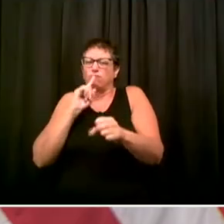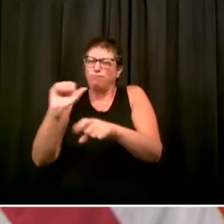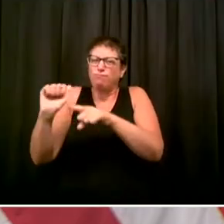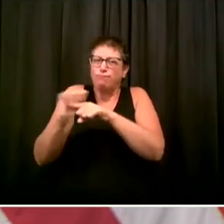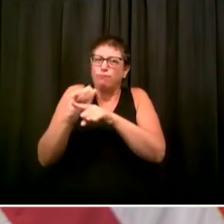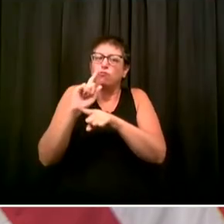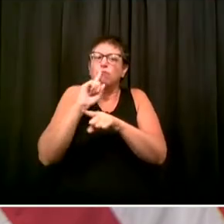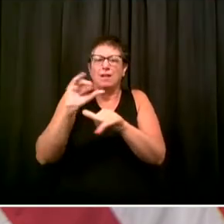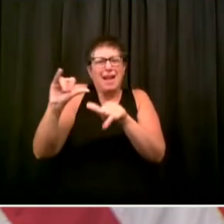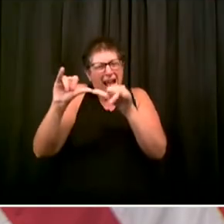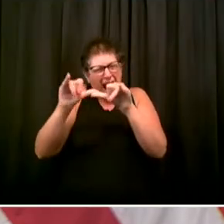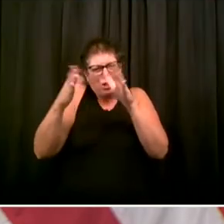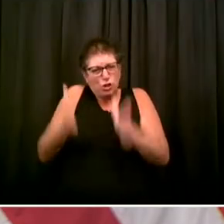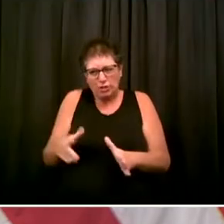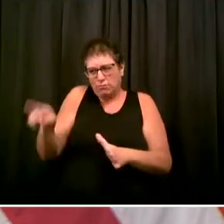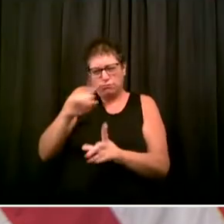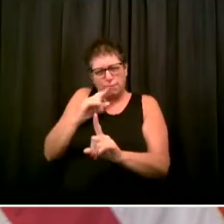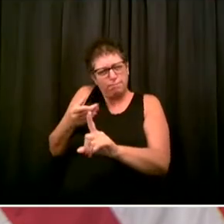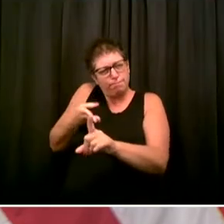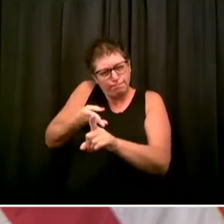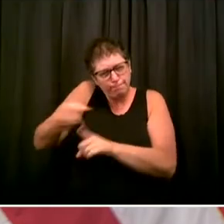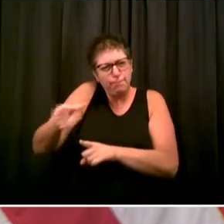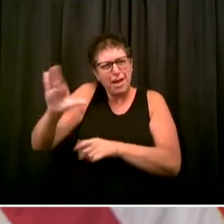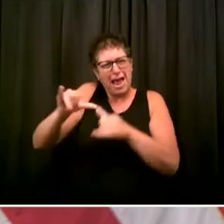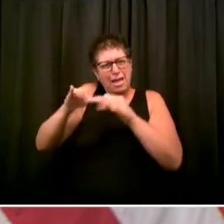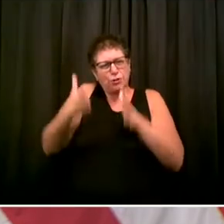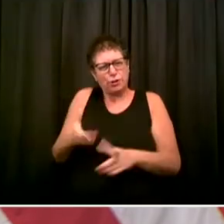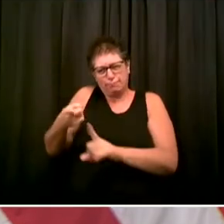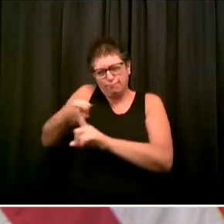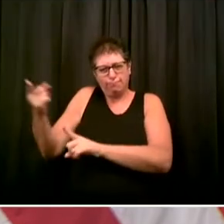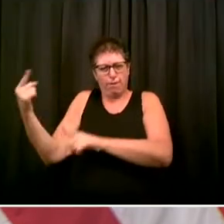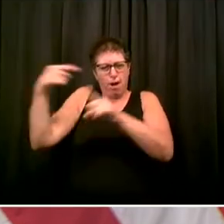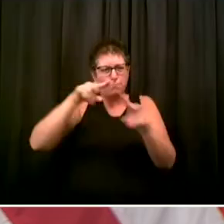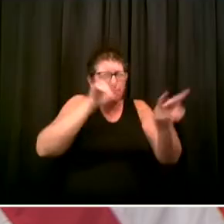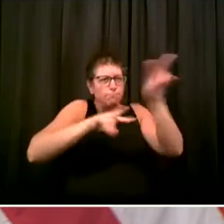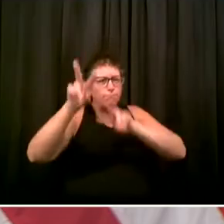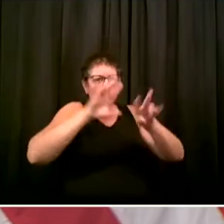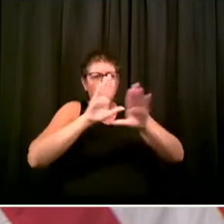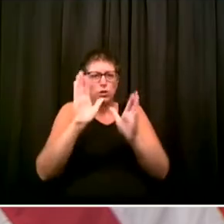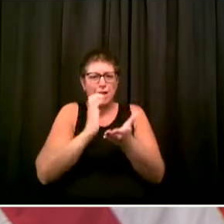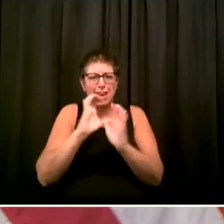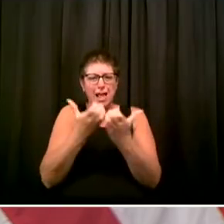ENGINEERS THAT ARECONTRACTED